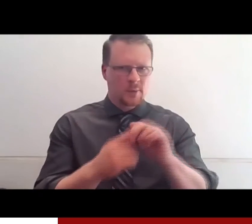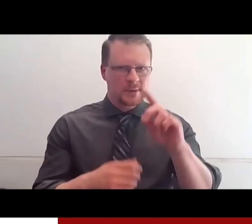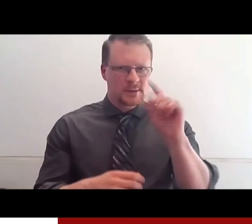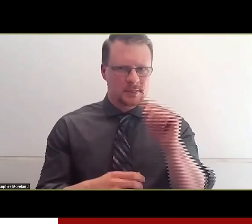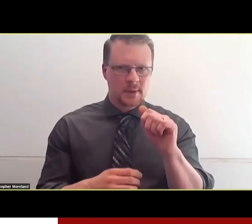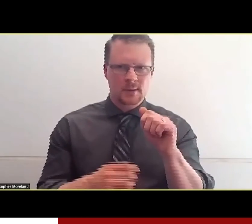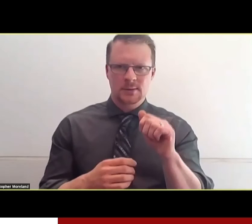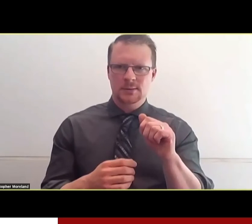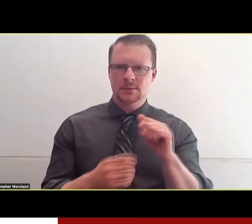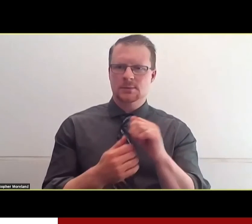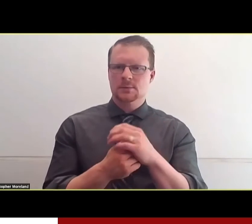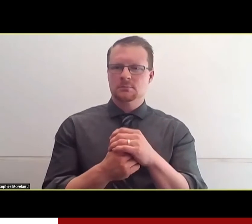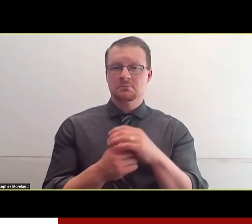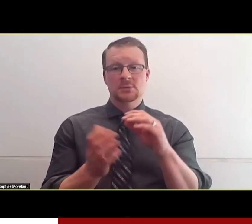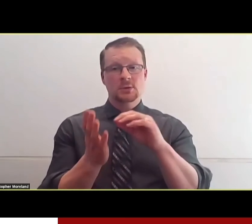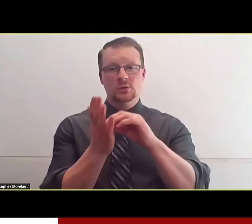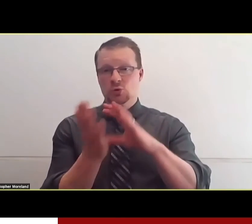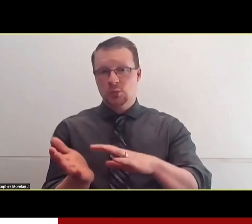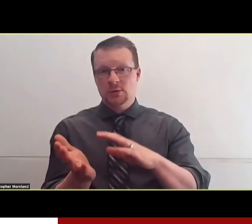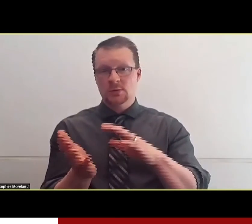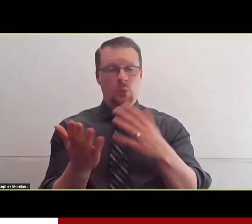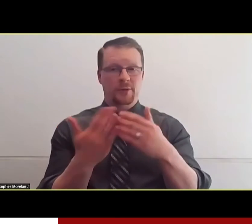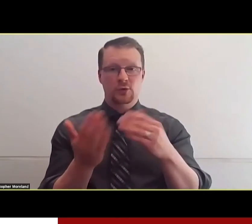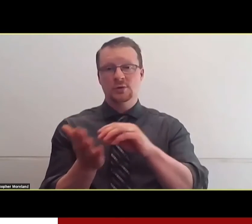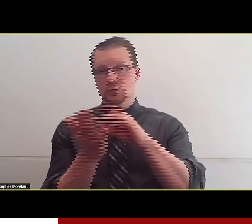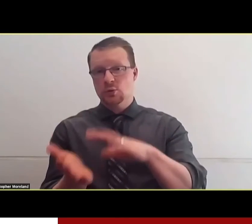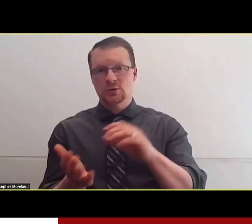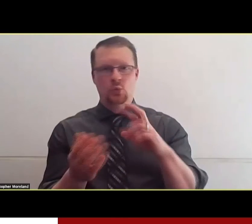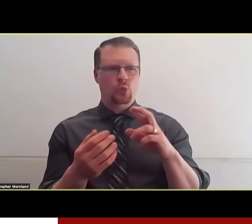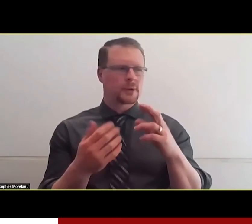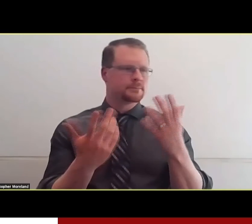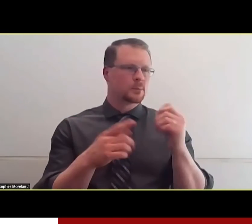I strongly encourage people with disabilities, students,